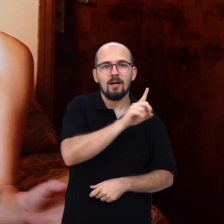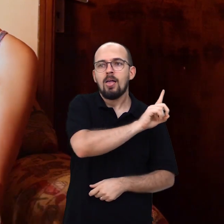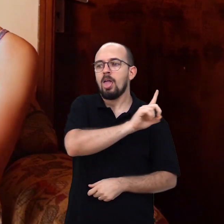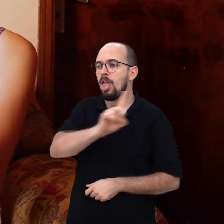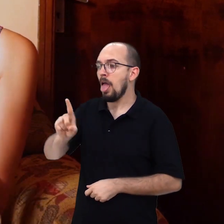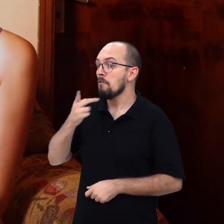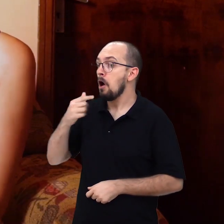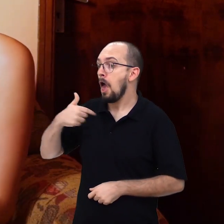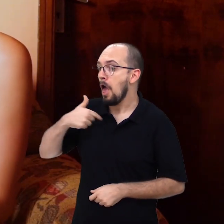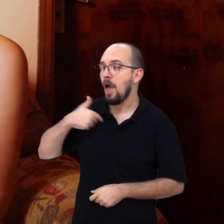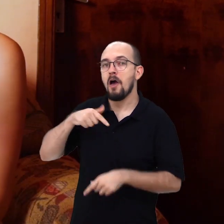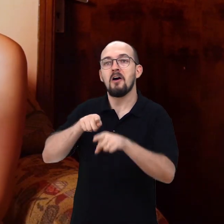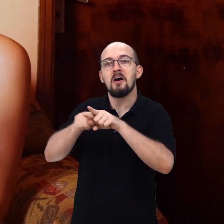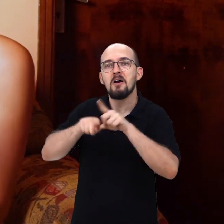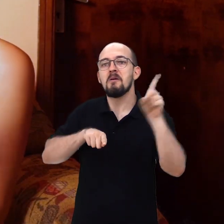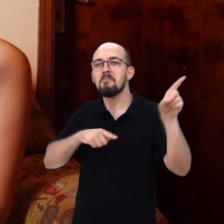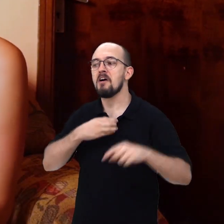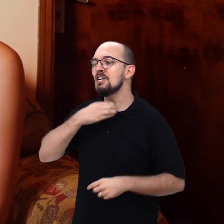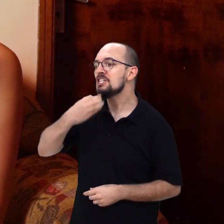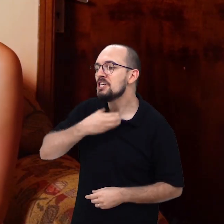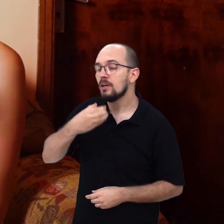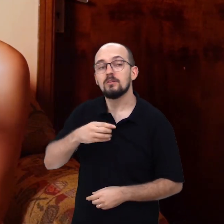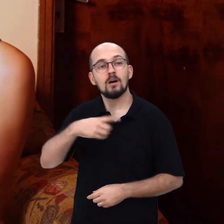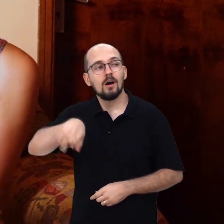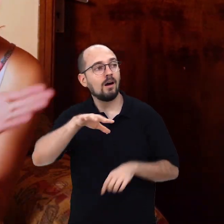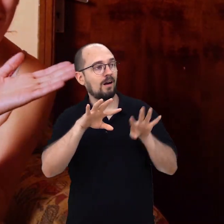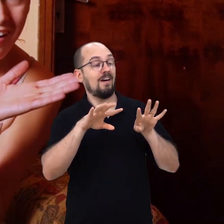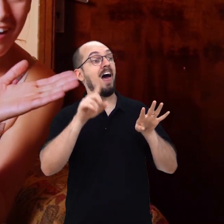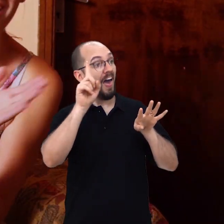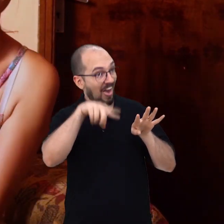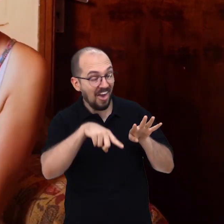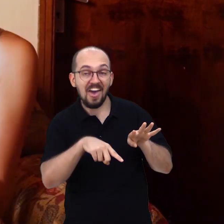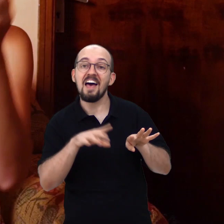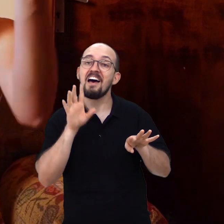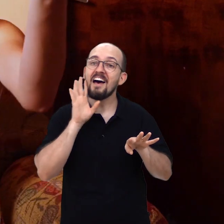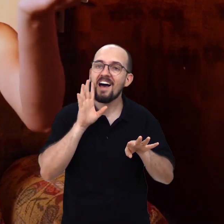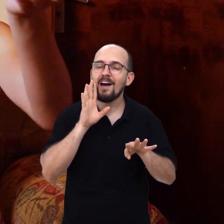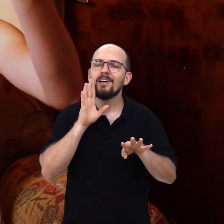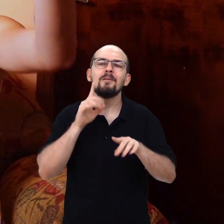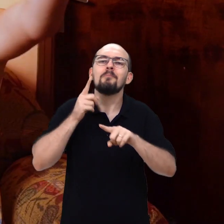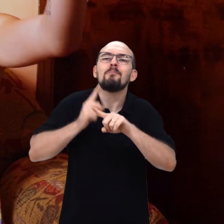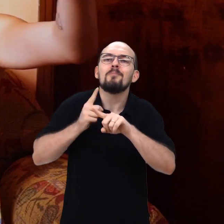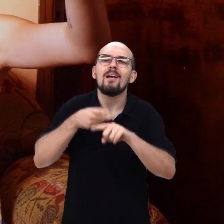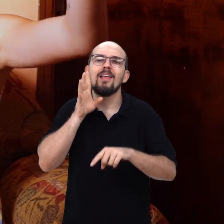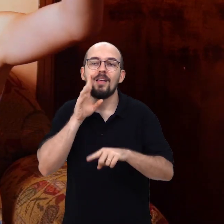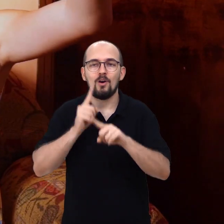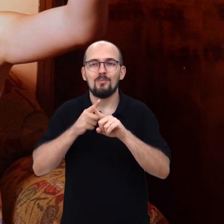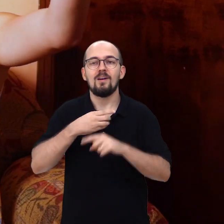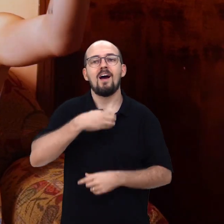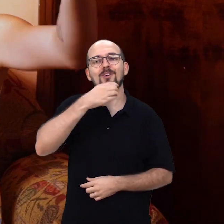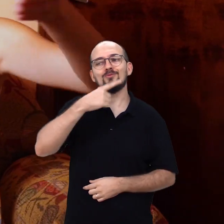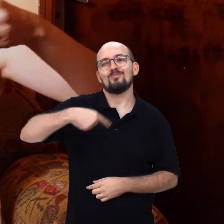My brother walked up to them and signed: "I’m Adilson's brother". And they were like "Wow!". Because Adilson, in one way or another, being Deaf